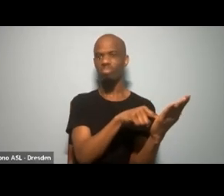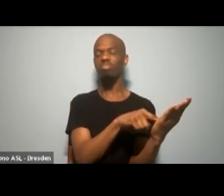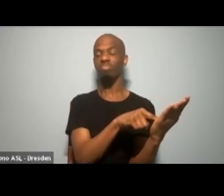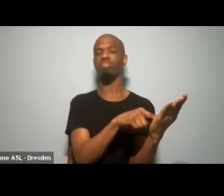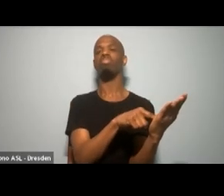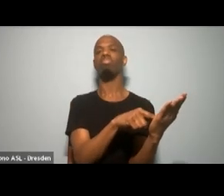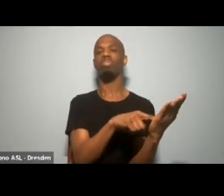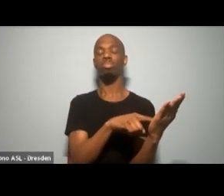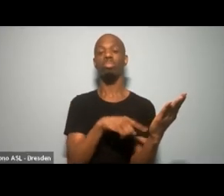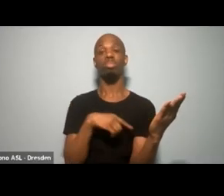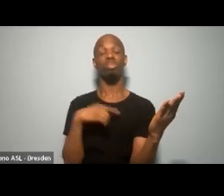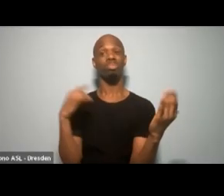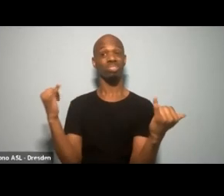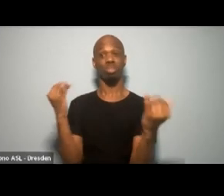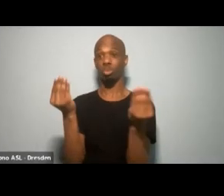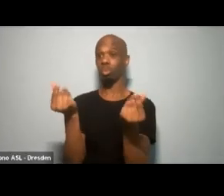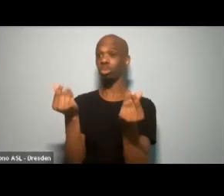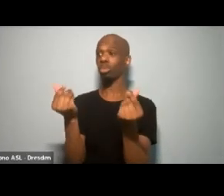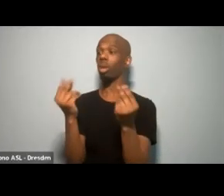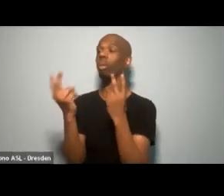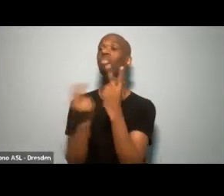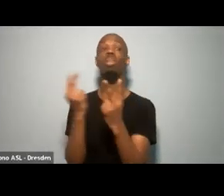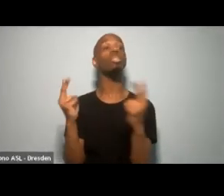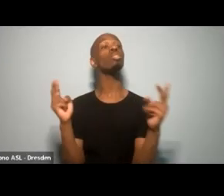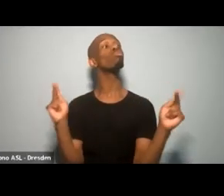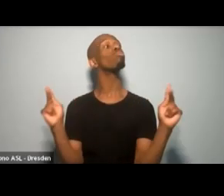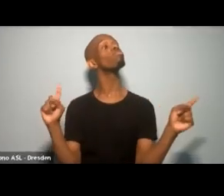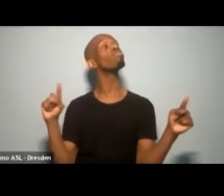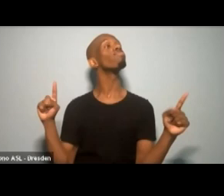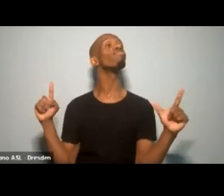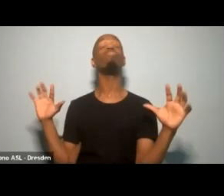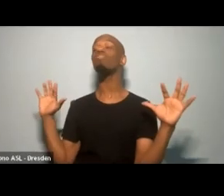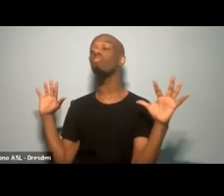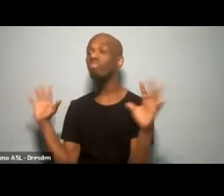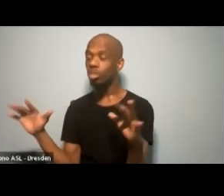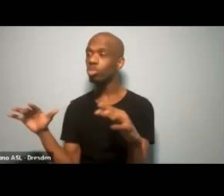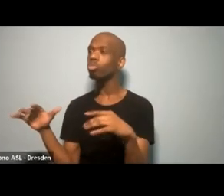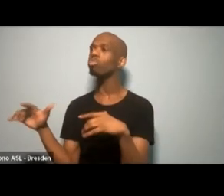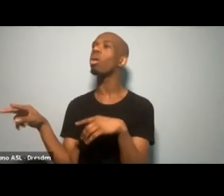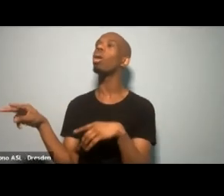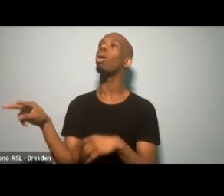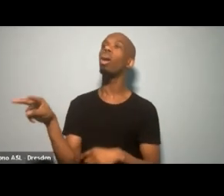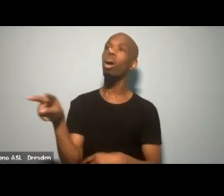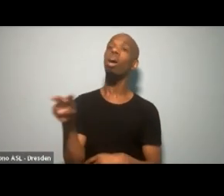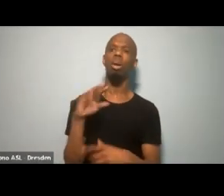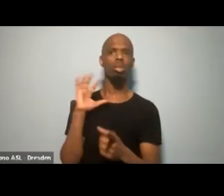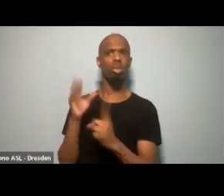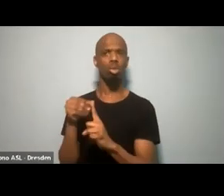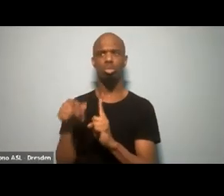Through site visits, culture exchange or diplomacy occur.